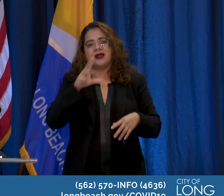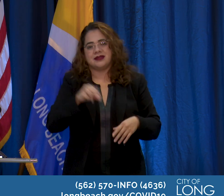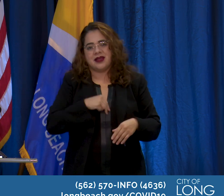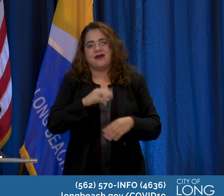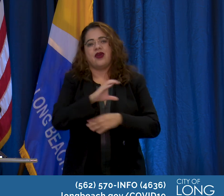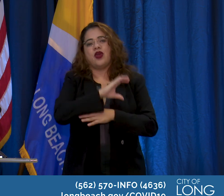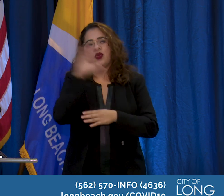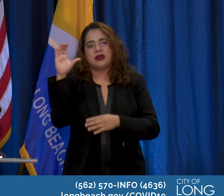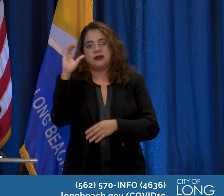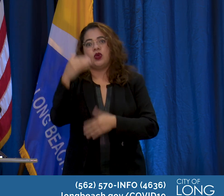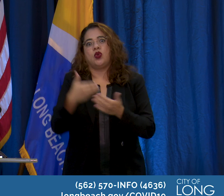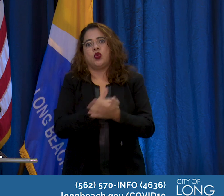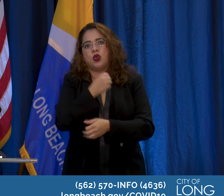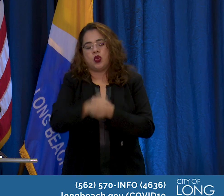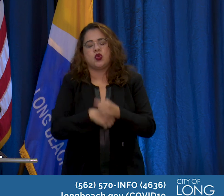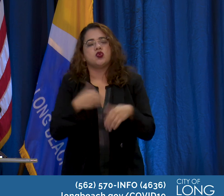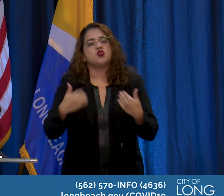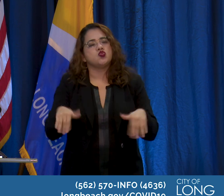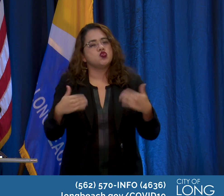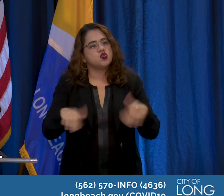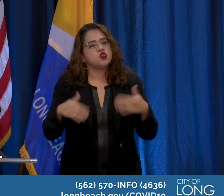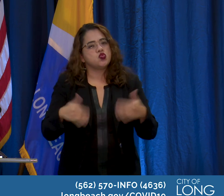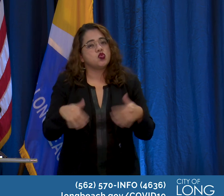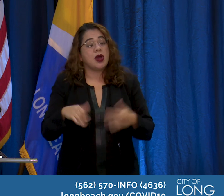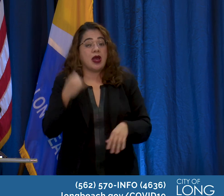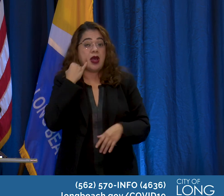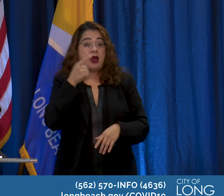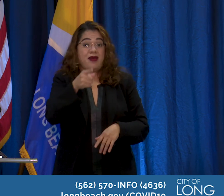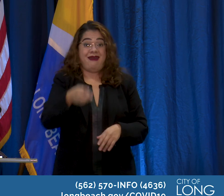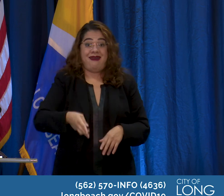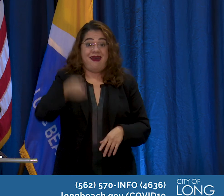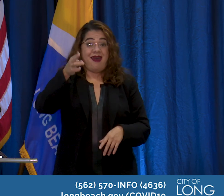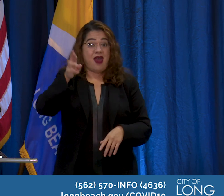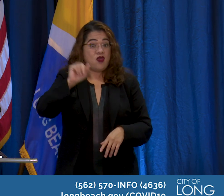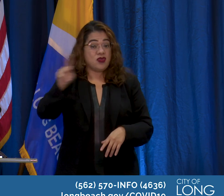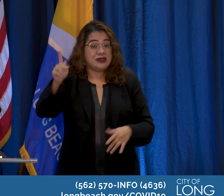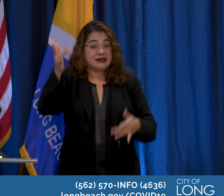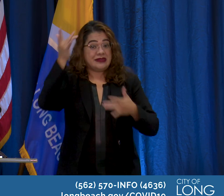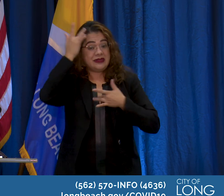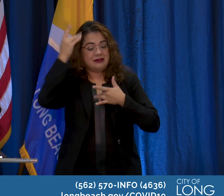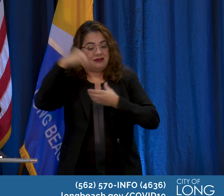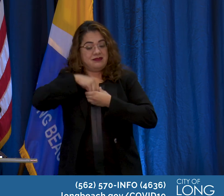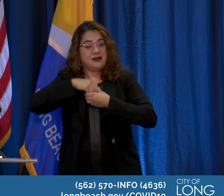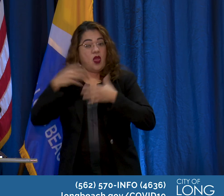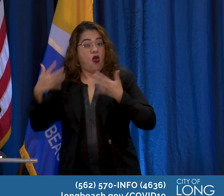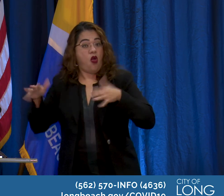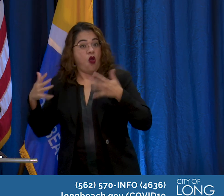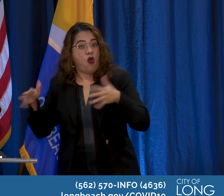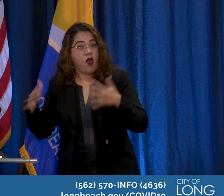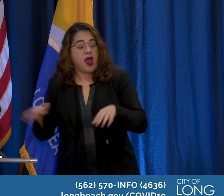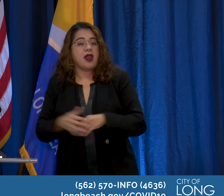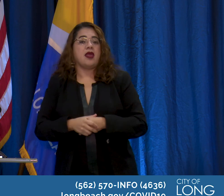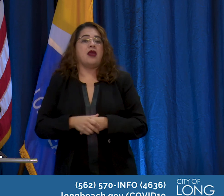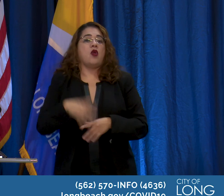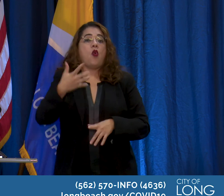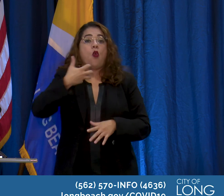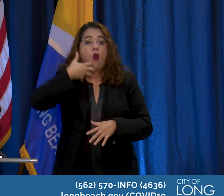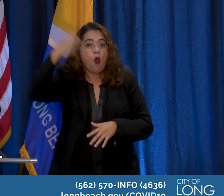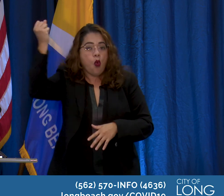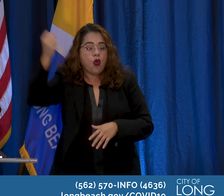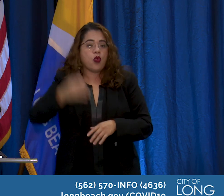Those that are high risk of serious illness or death from COVID-19 absolutely should not